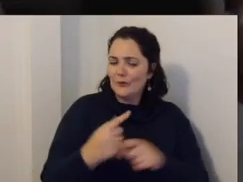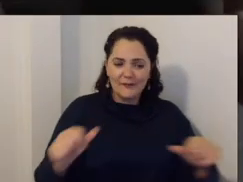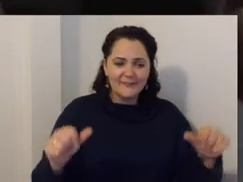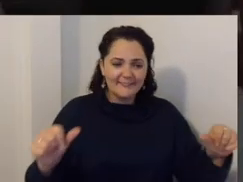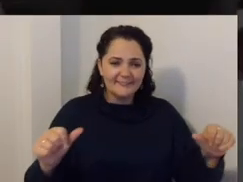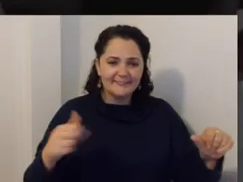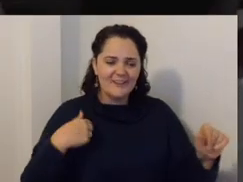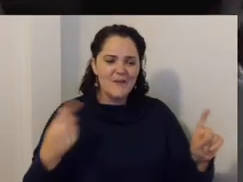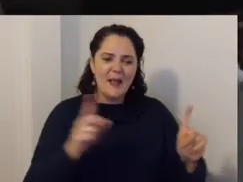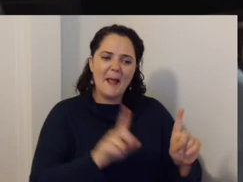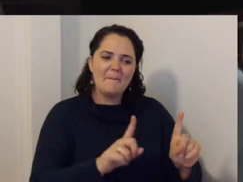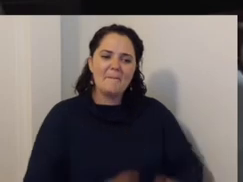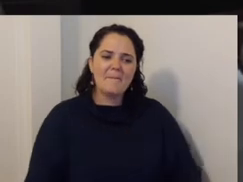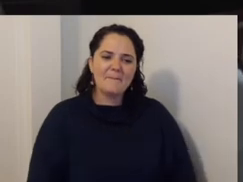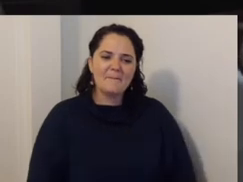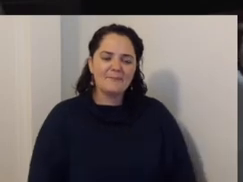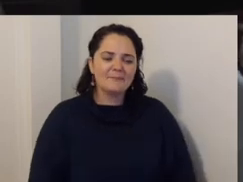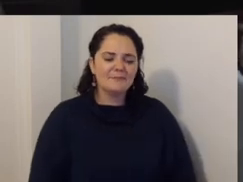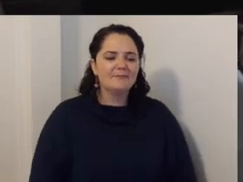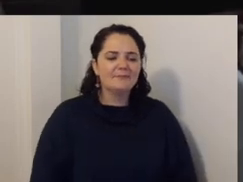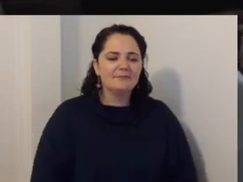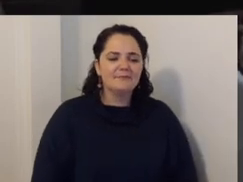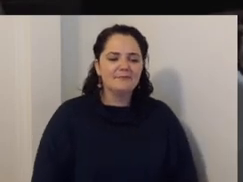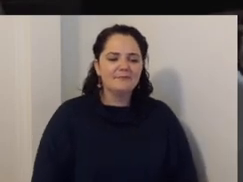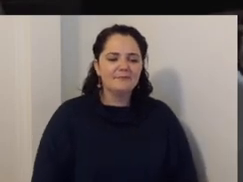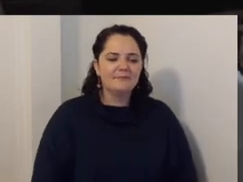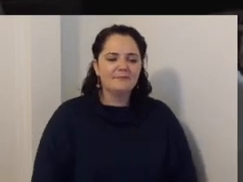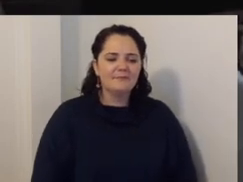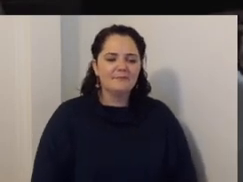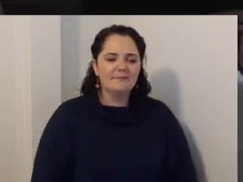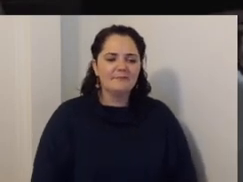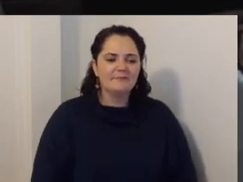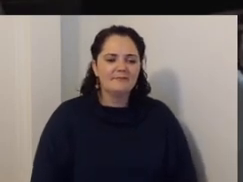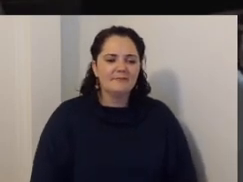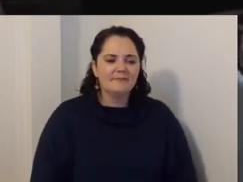I'm gonna sit in the pool of light here alright am I back? I'm getting a thumbs up alright good